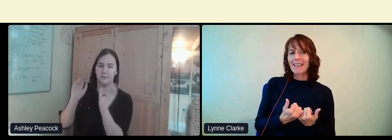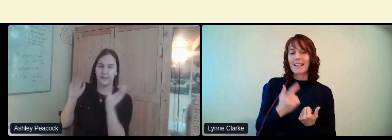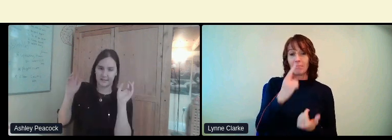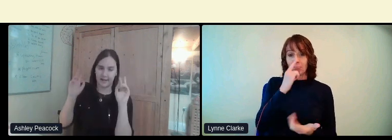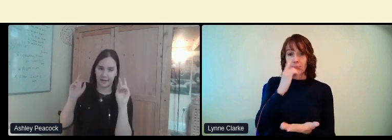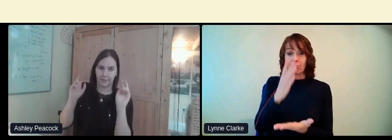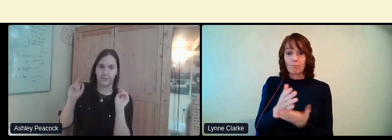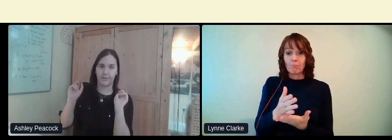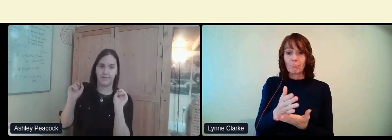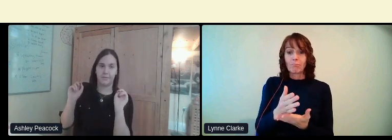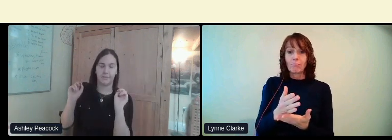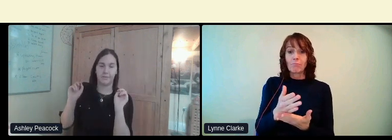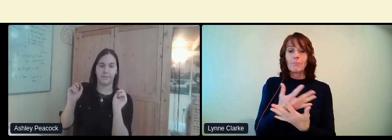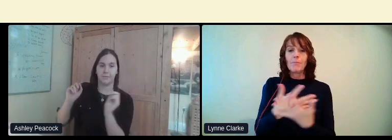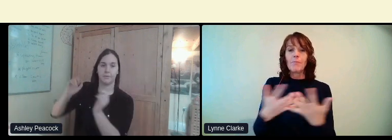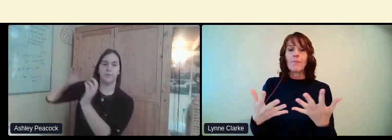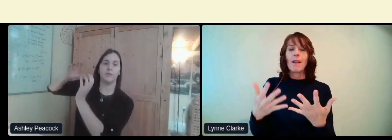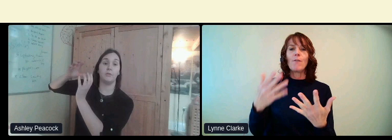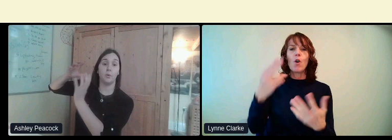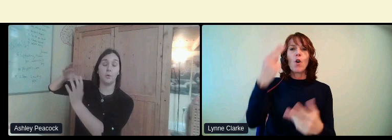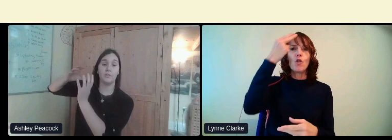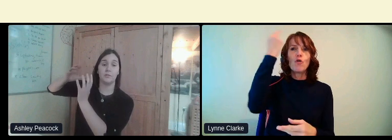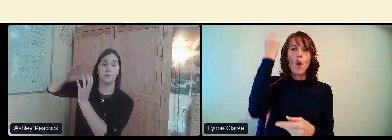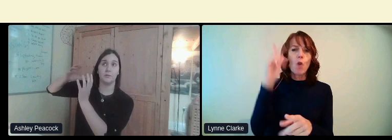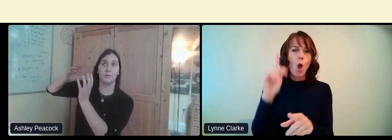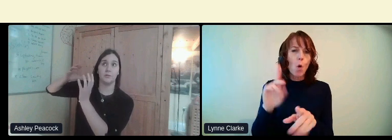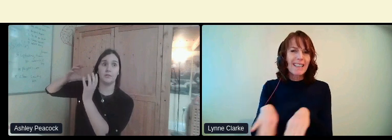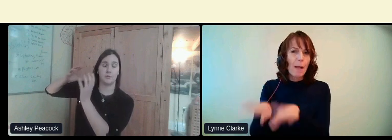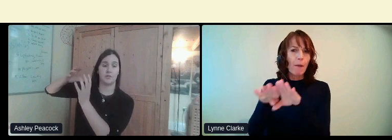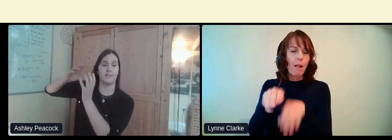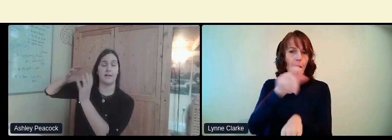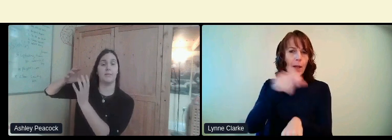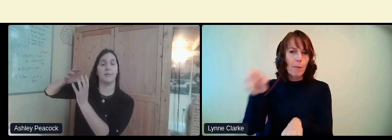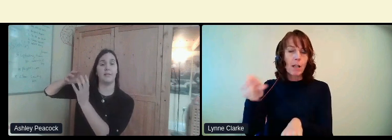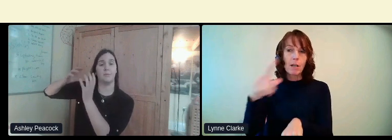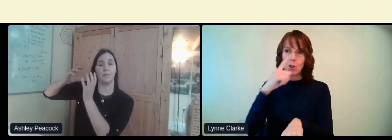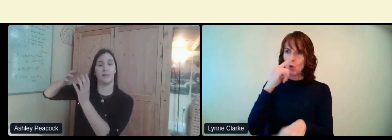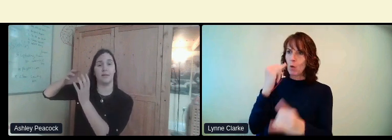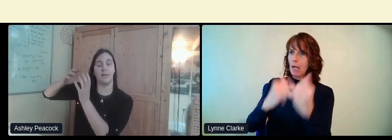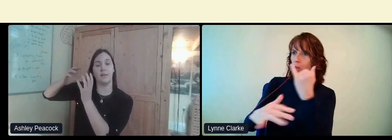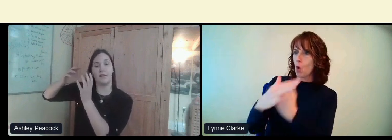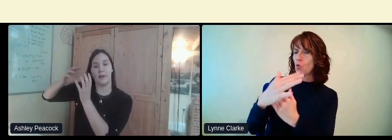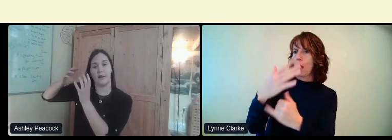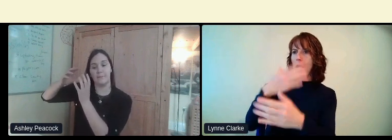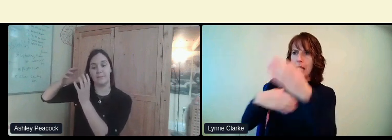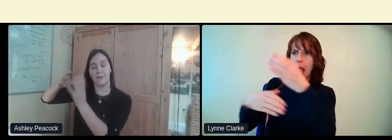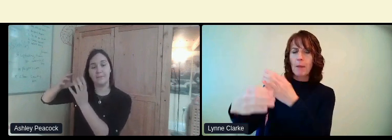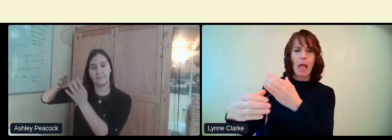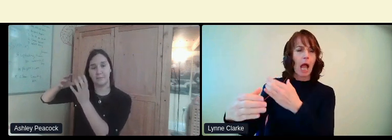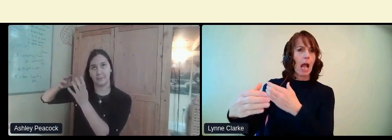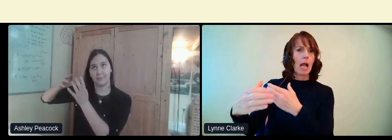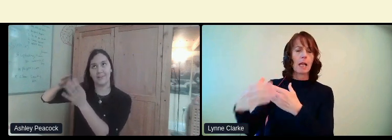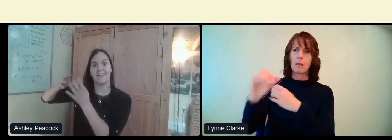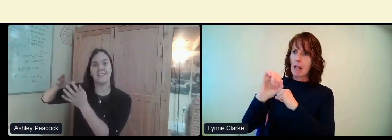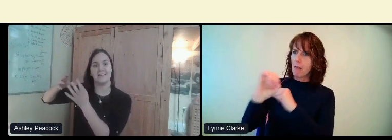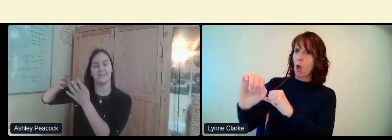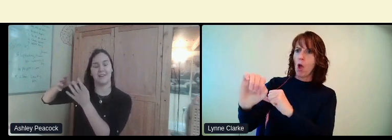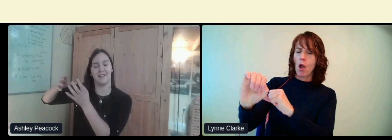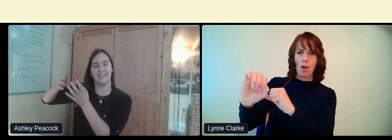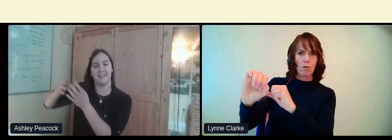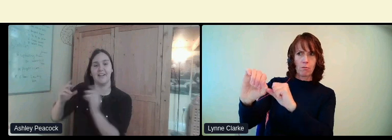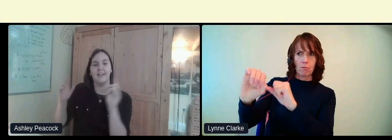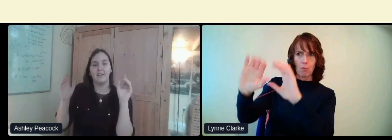let's air quote "neurotypical people" who can also socialise and empathise amongst their satisfying.